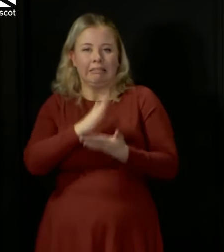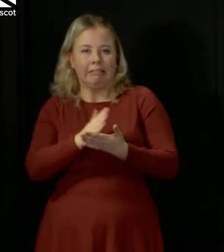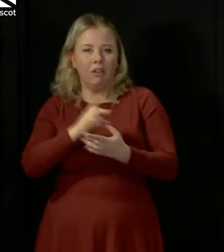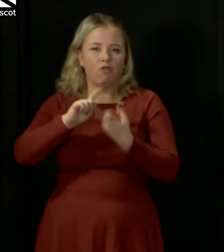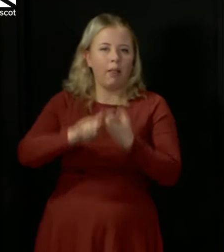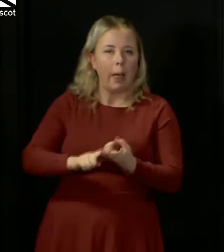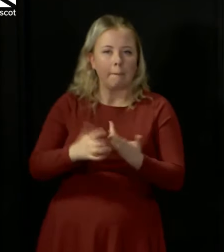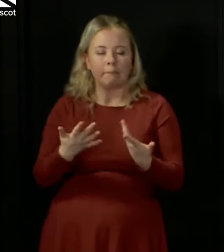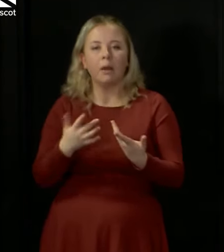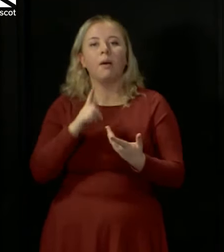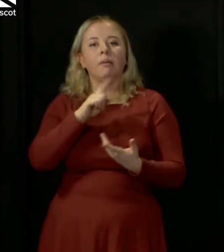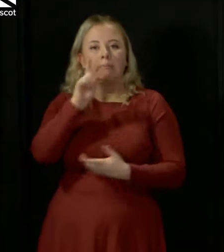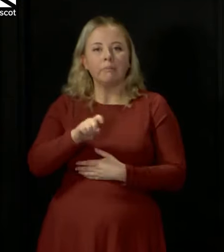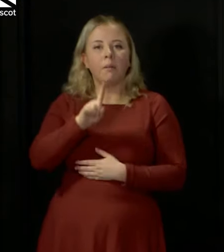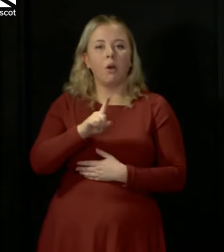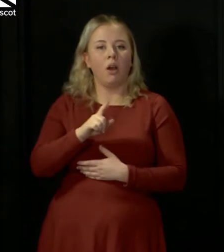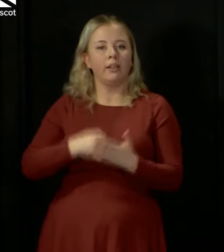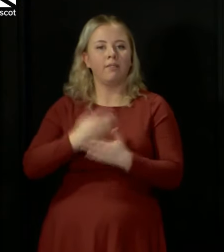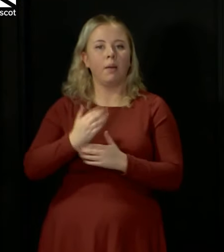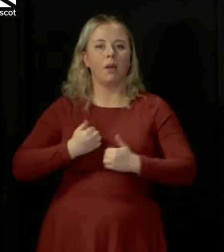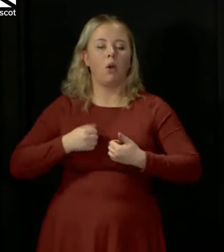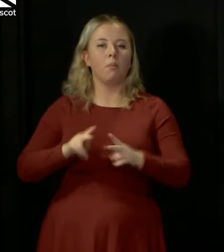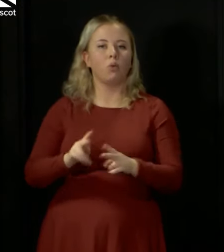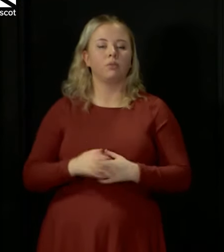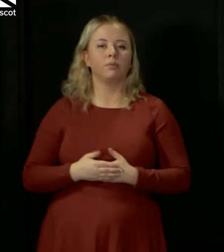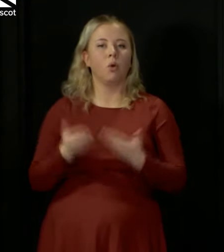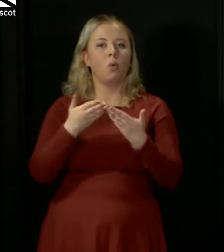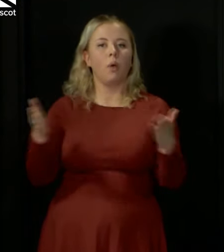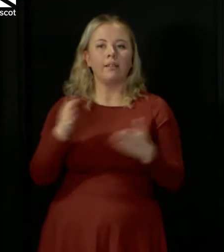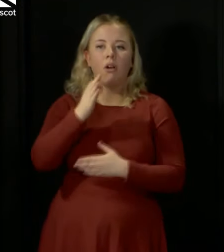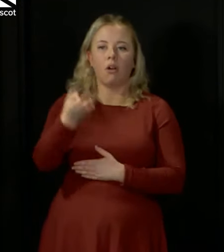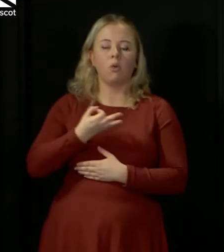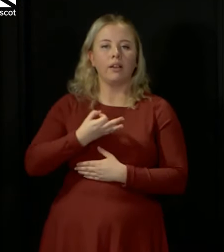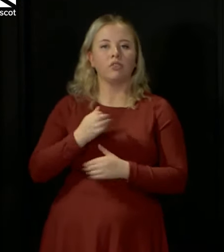developing our approach. In terms of the wider question about the next steps for care homes